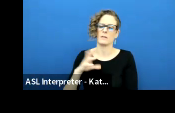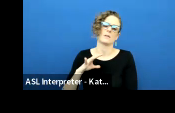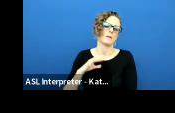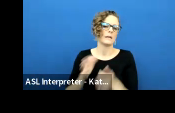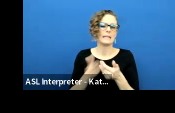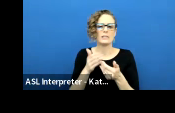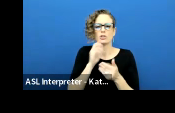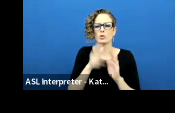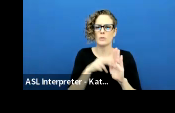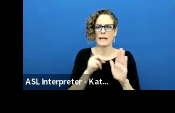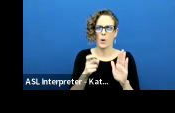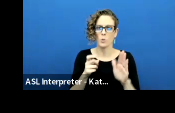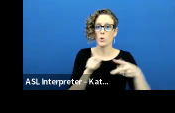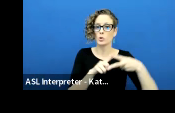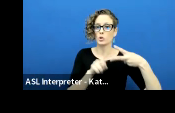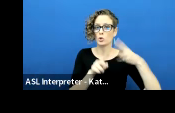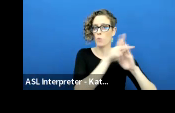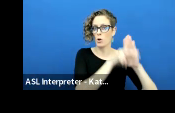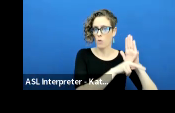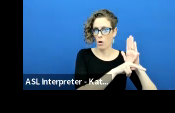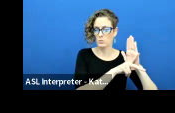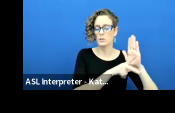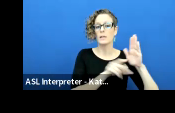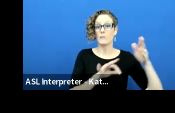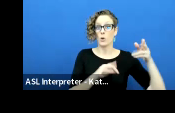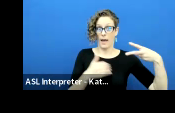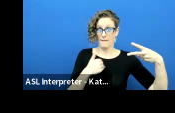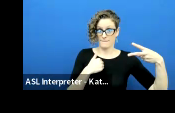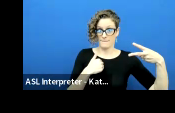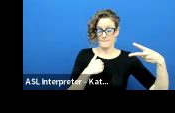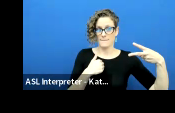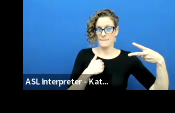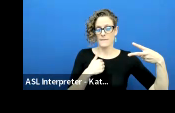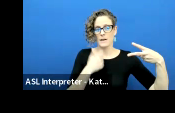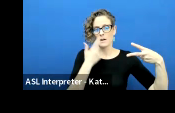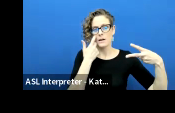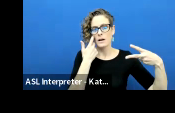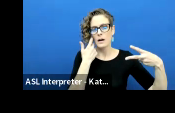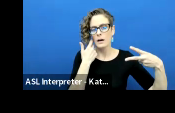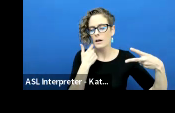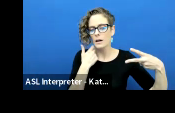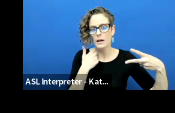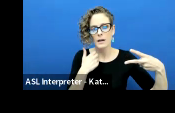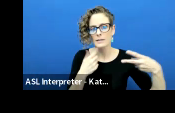devices you have that are powered uh not battery powered but main starred the stronger and faster